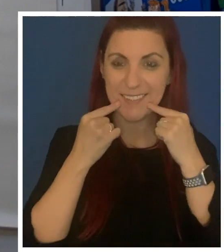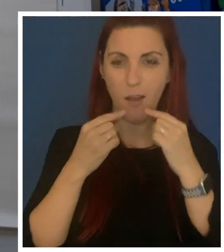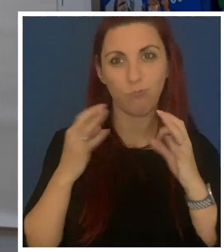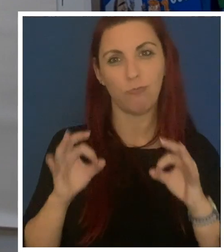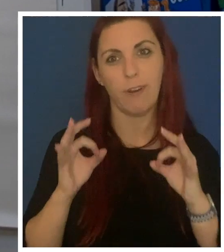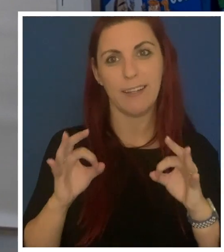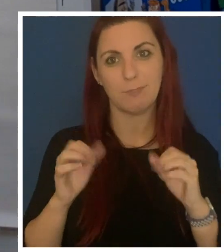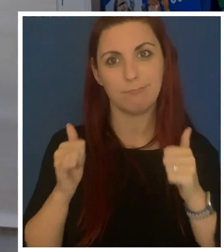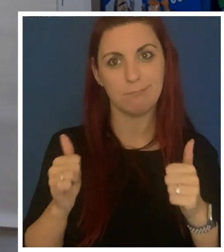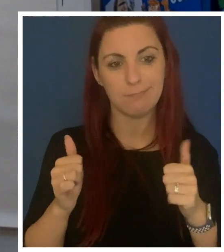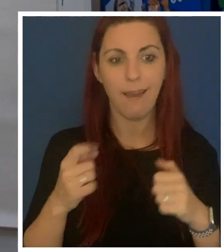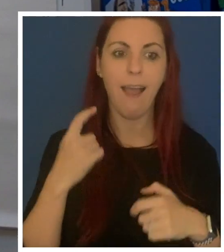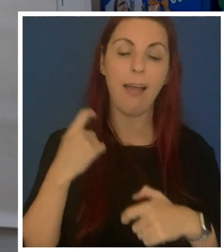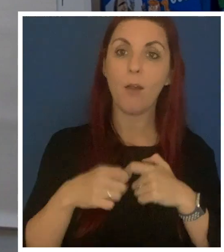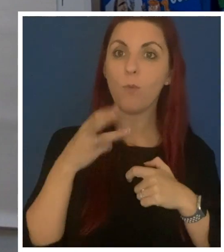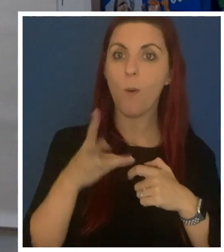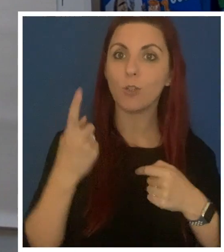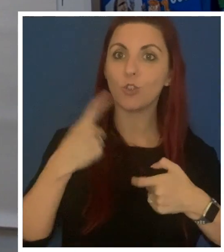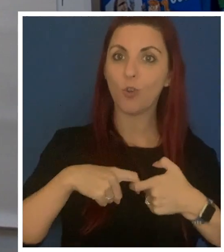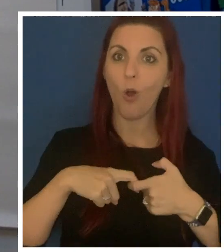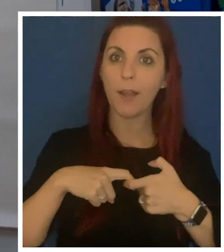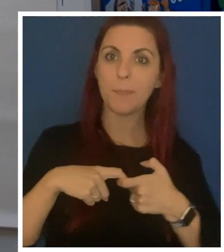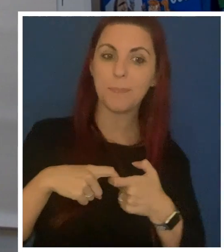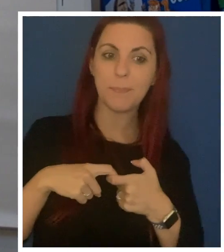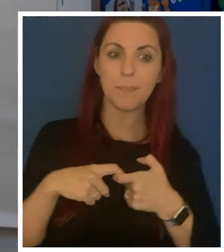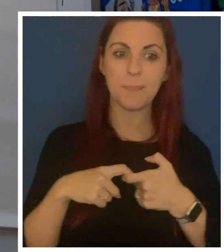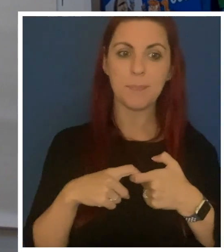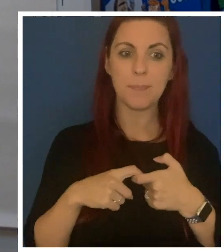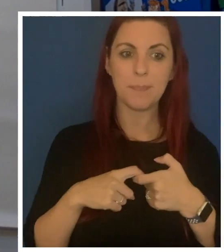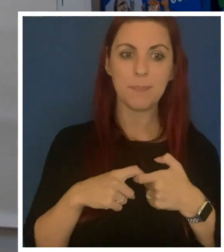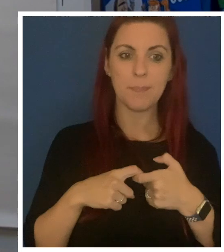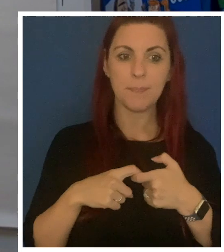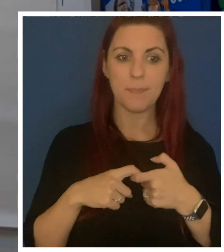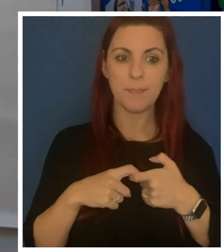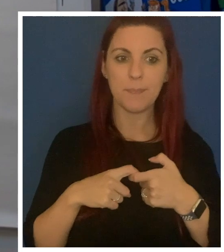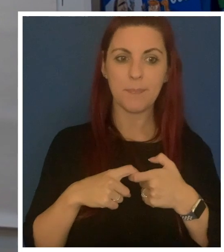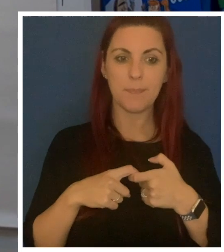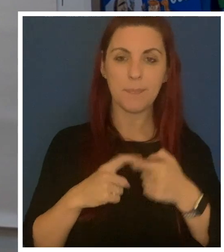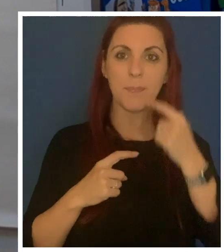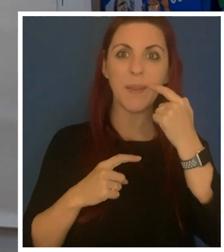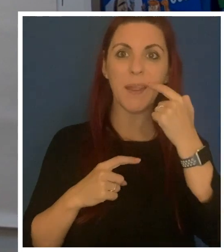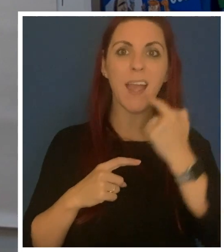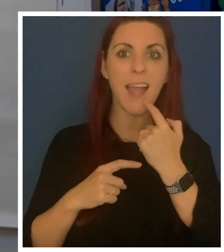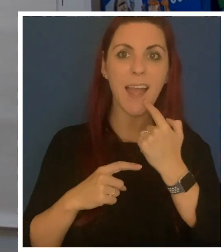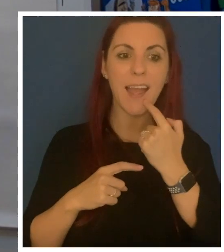And then we will join up this side of his mouth and the little curve that goes from the snout down to his lip, all right.